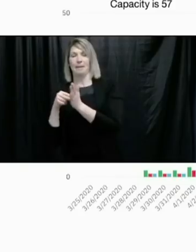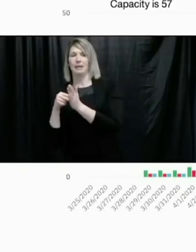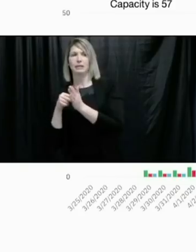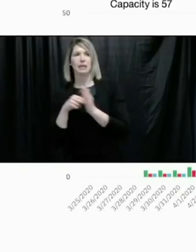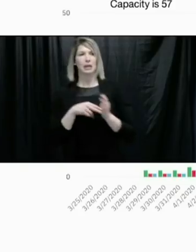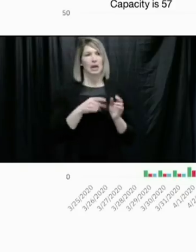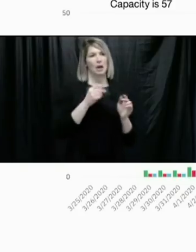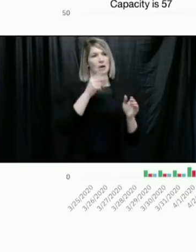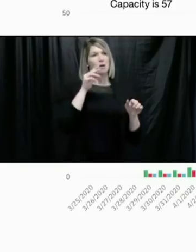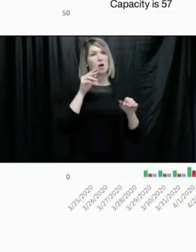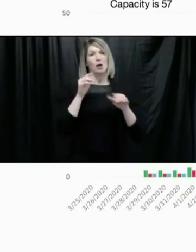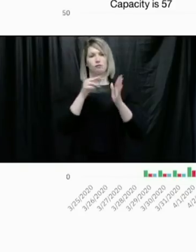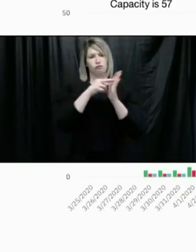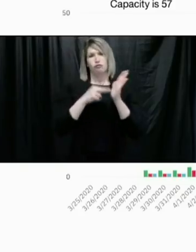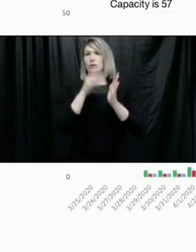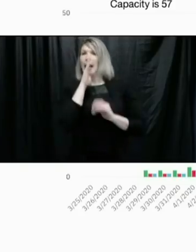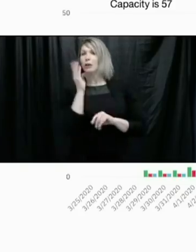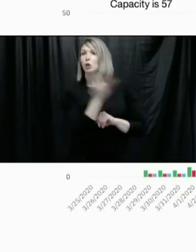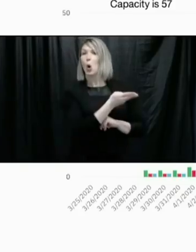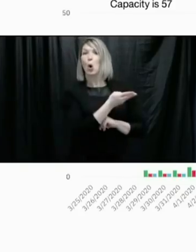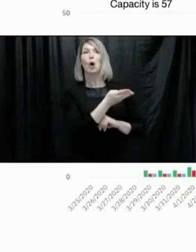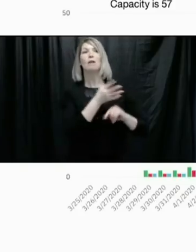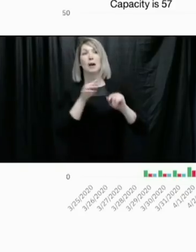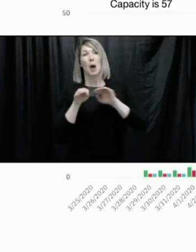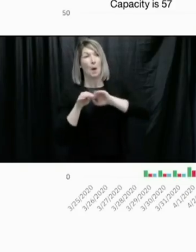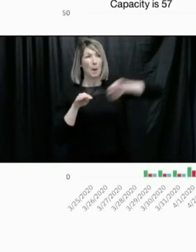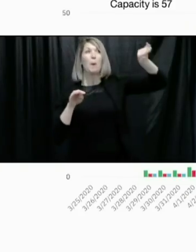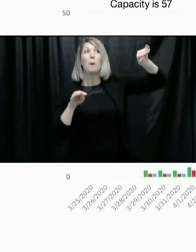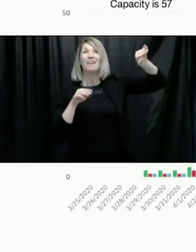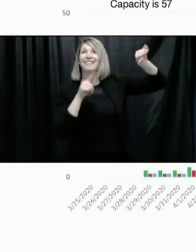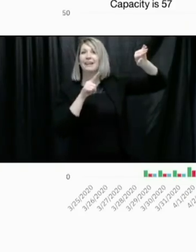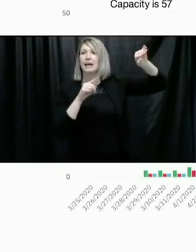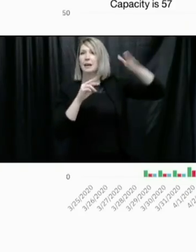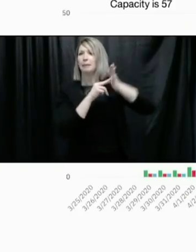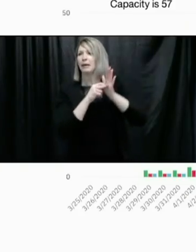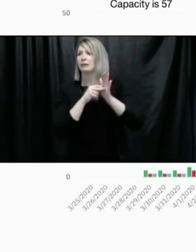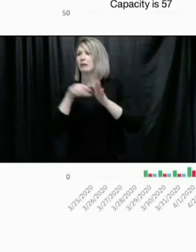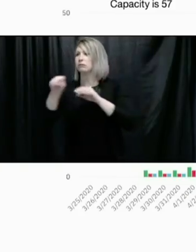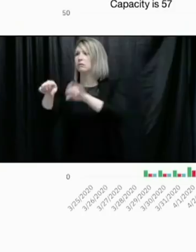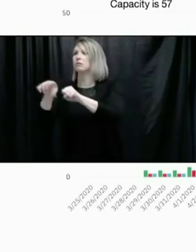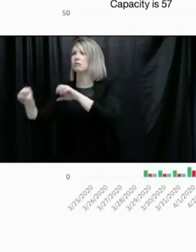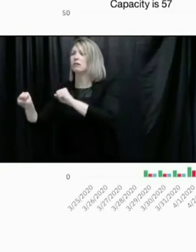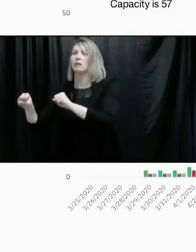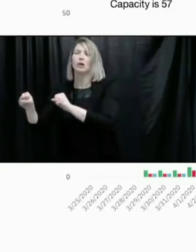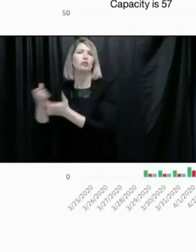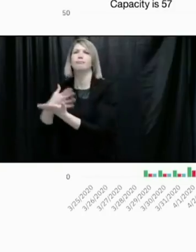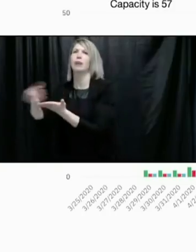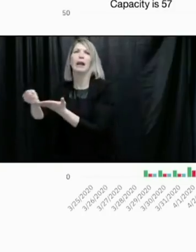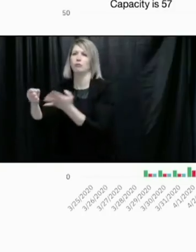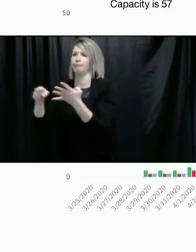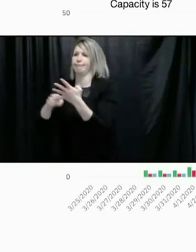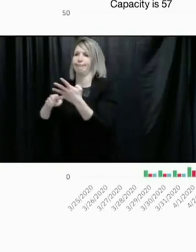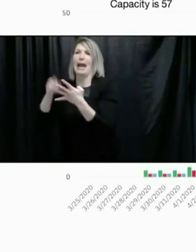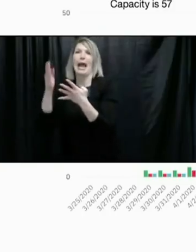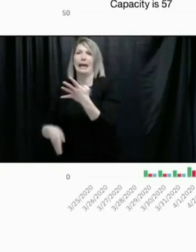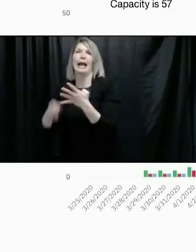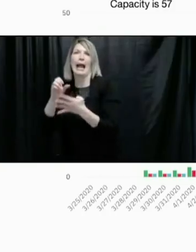PARAMETERS WE'LL RUN OUT AT THE END OF THE MONTH BECAUSE OUR BED CAPACITY IN TERMS OF WHAT IS THE